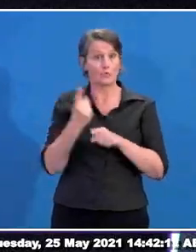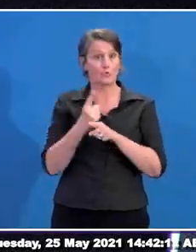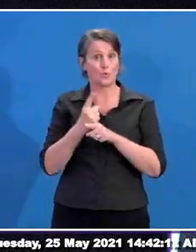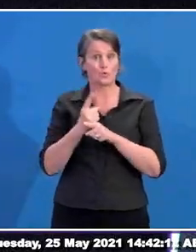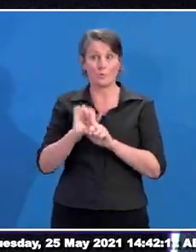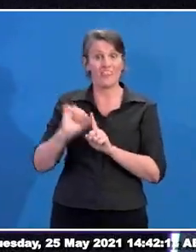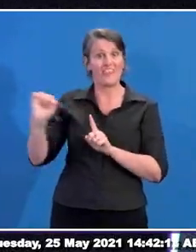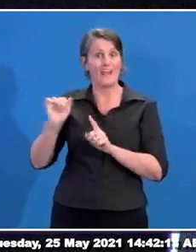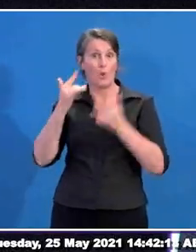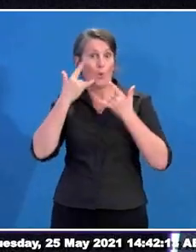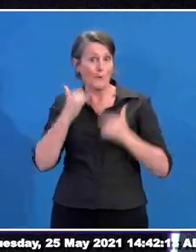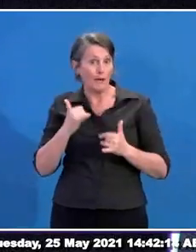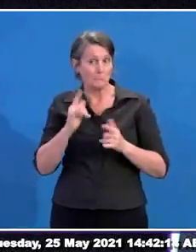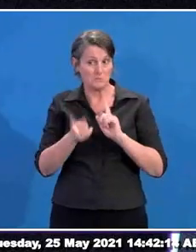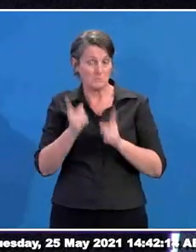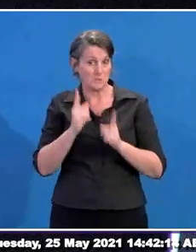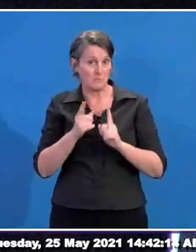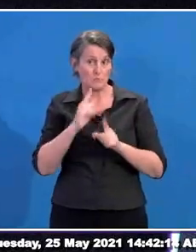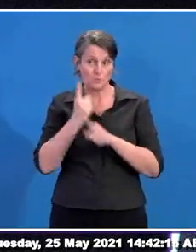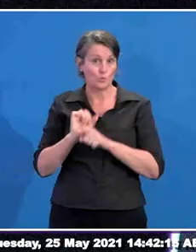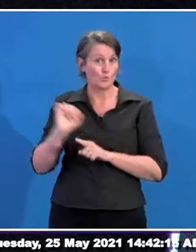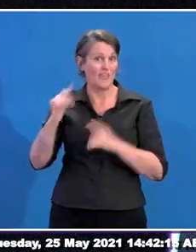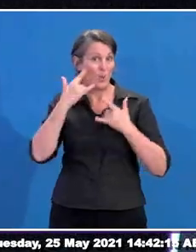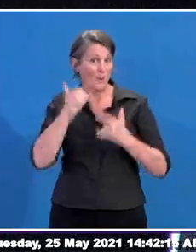their lawyer, requesting a response.